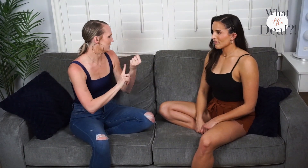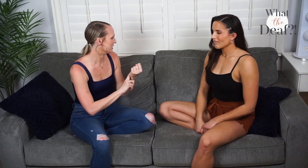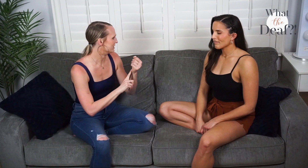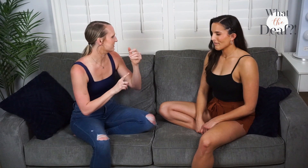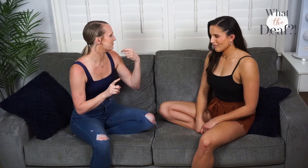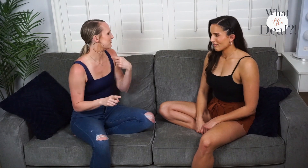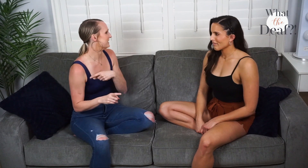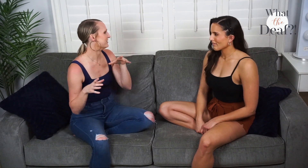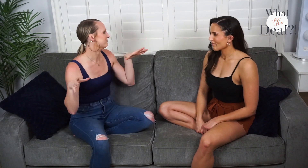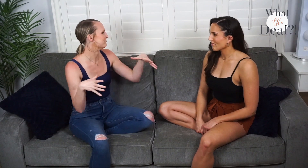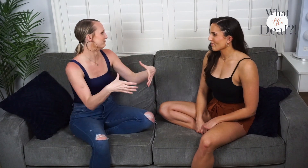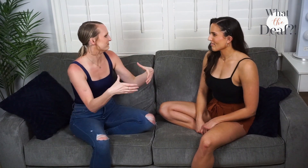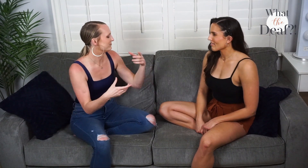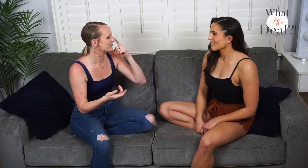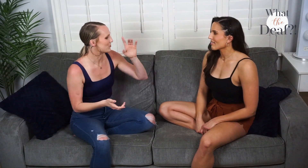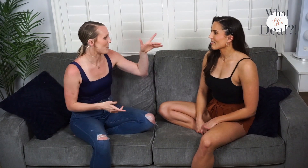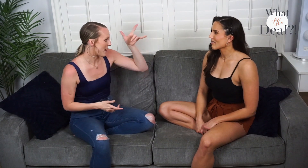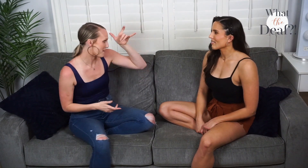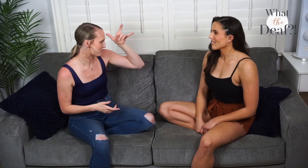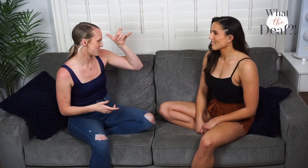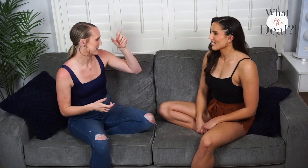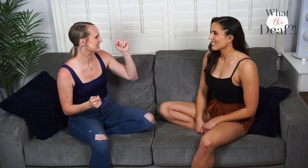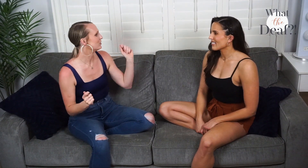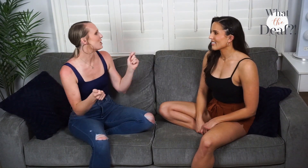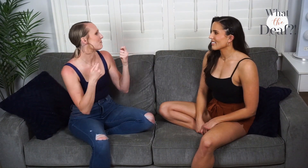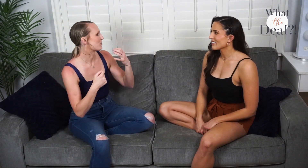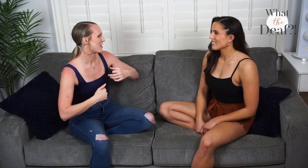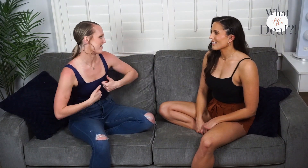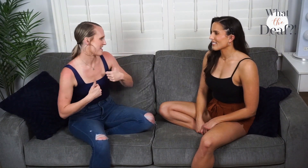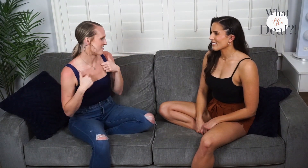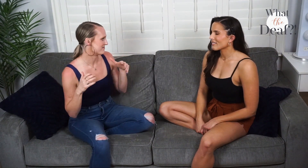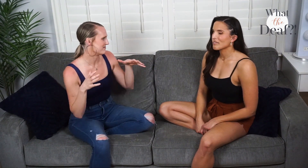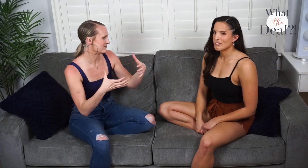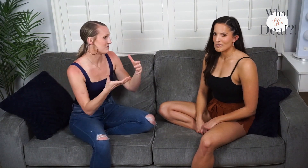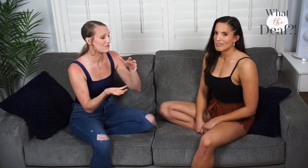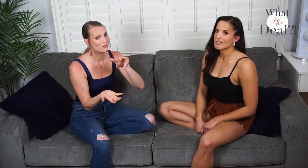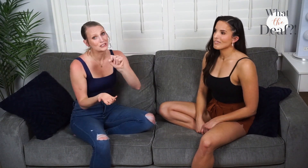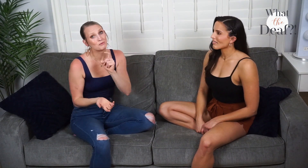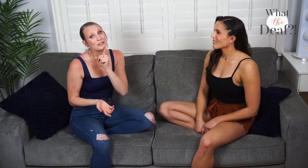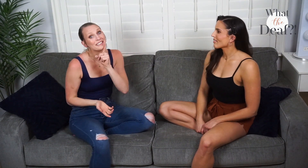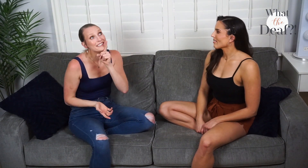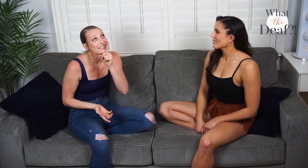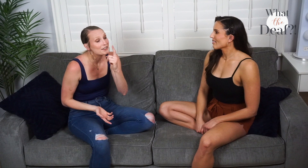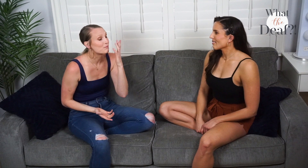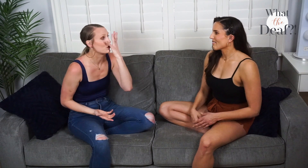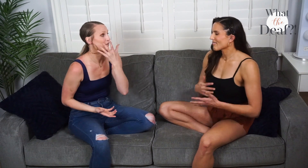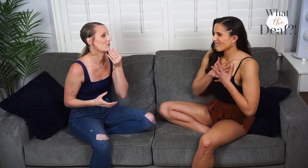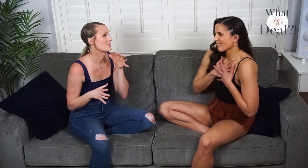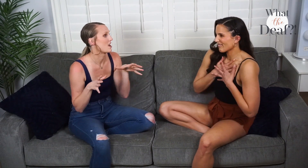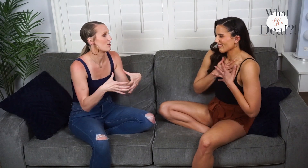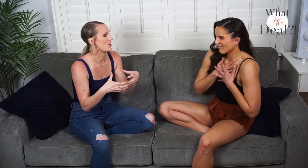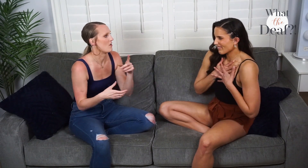situation. We had gathered for your Abui's celebration of life which was really a beautiful gathering.